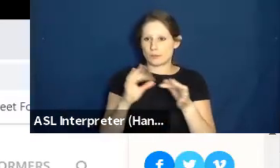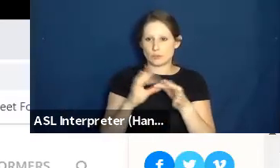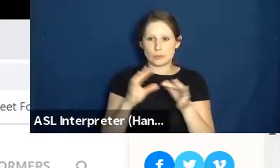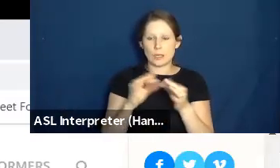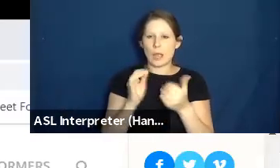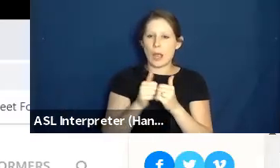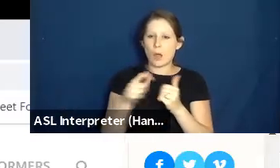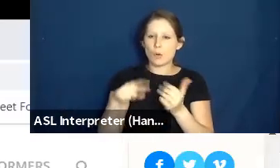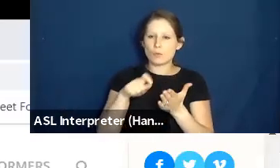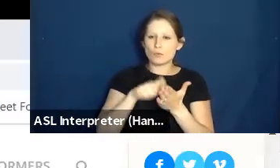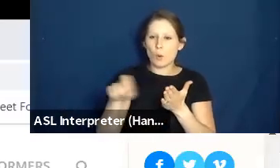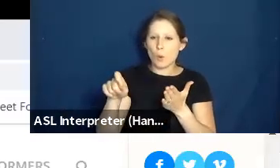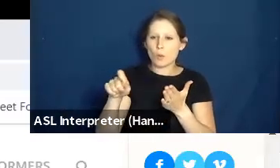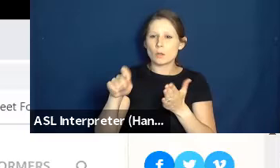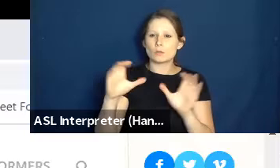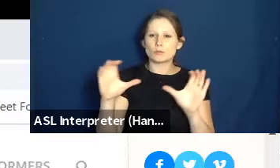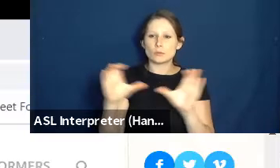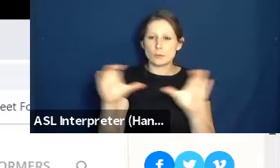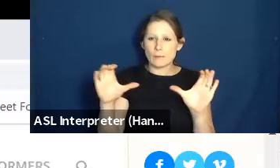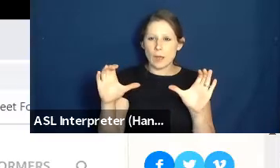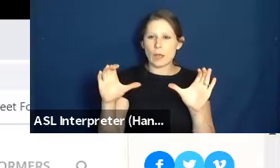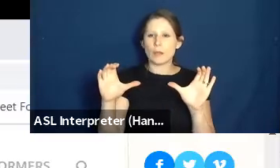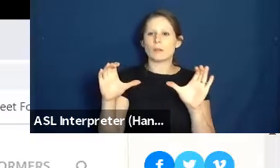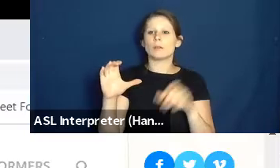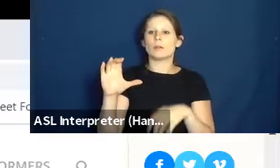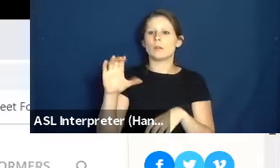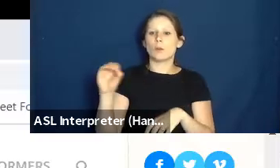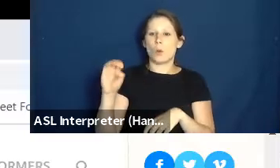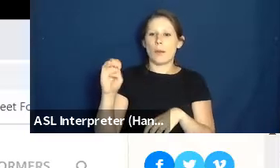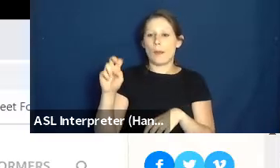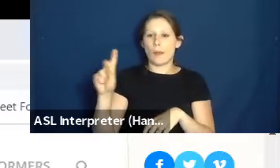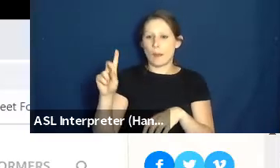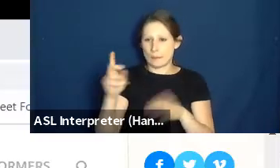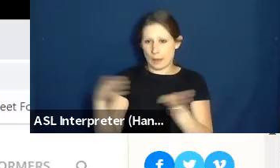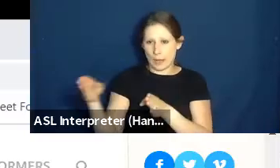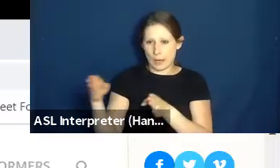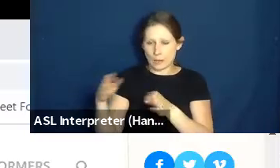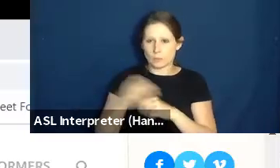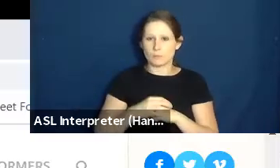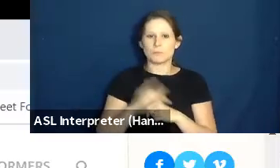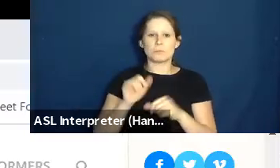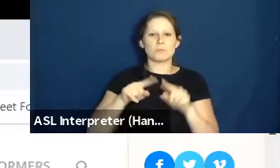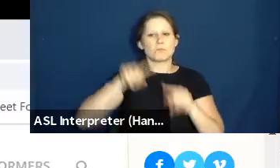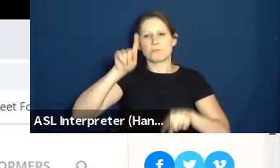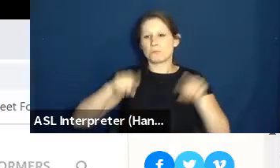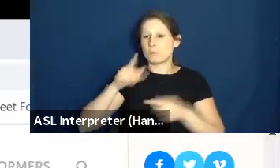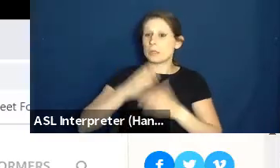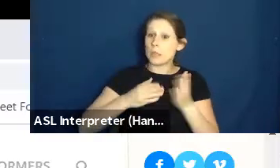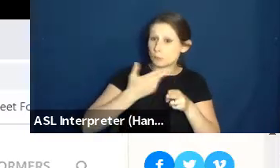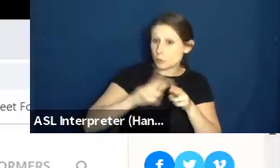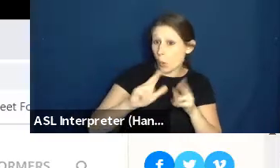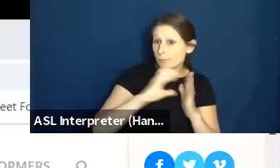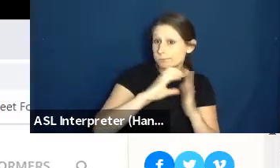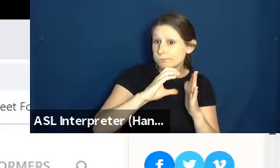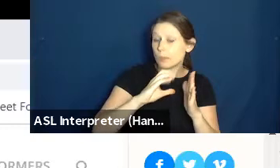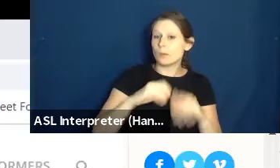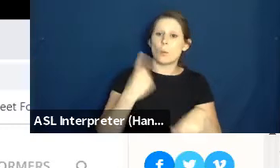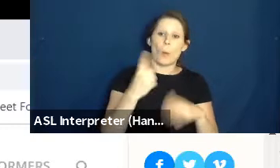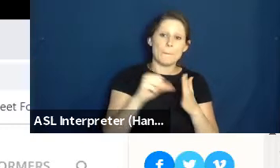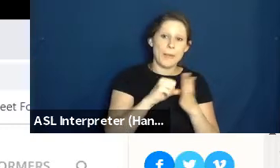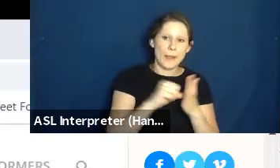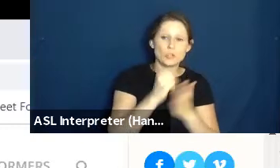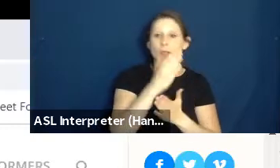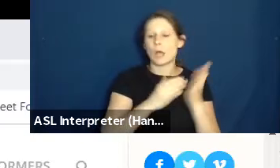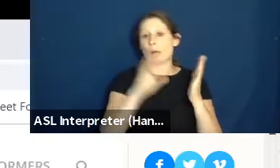a certified COVID plan. There's a variety of them, some very short, one page, some a number of pages,